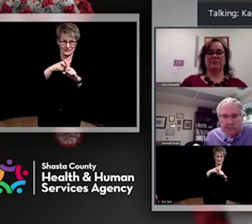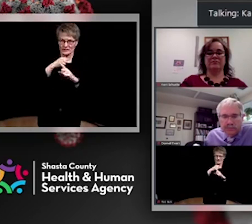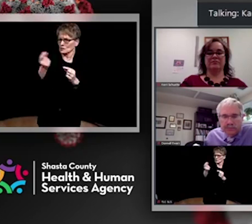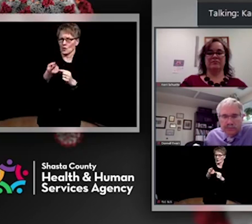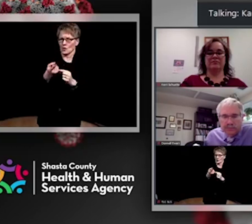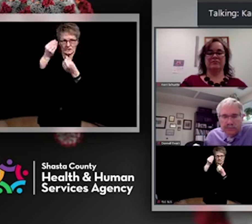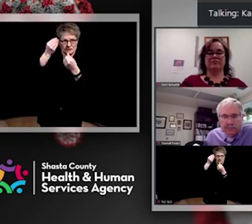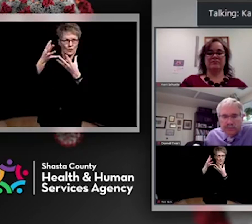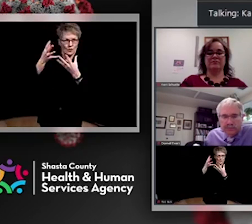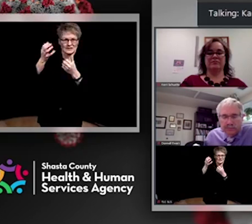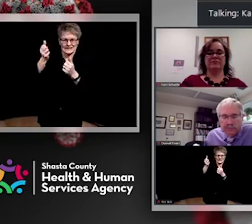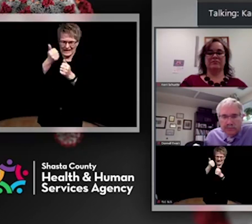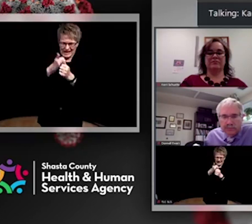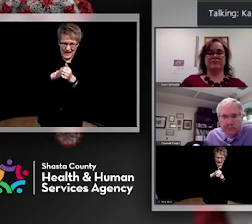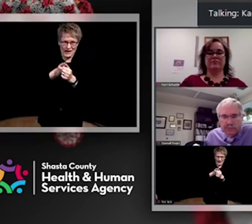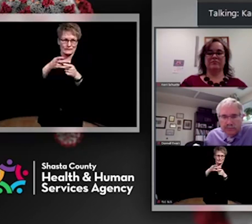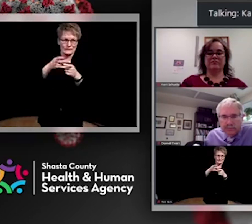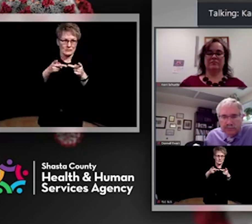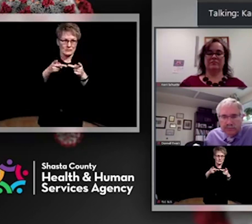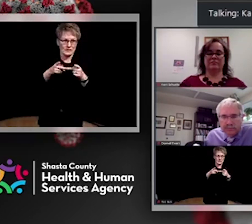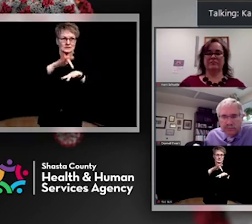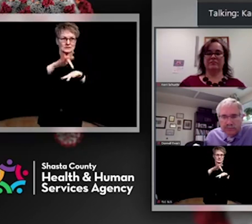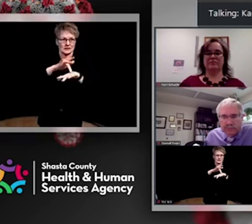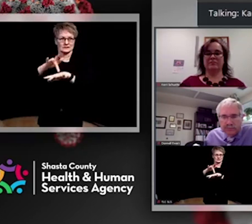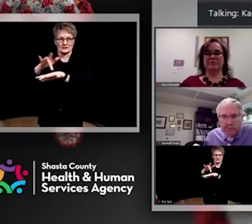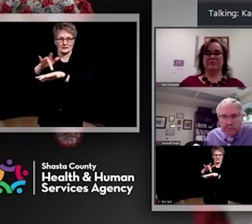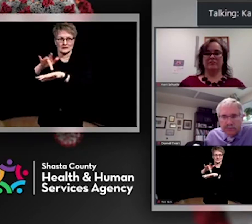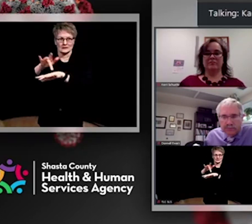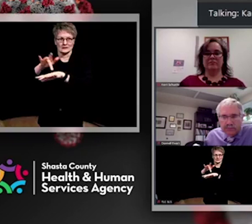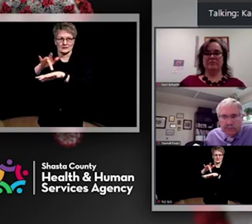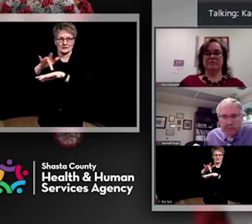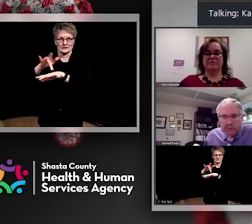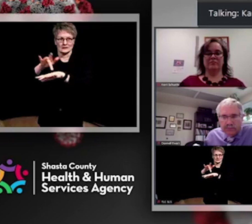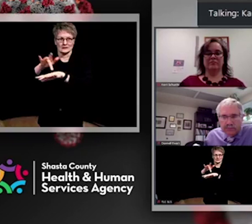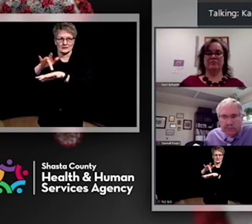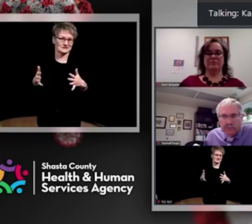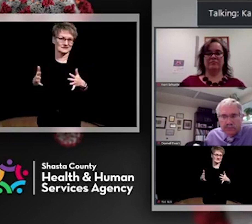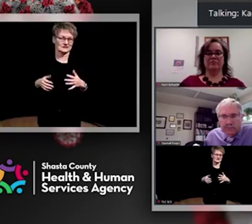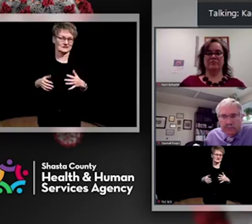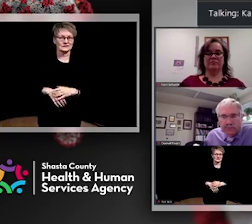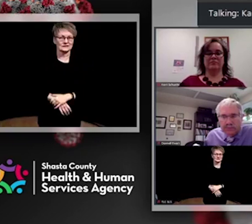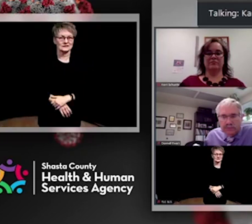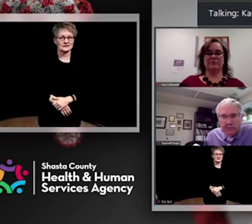The other thing is that I know not everybody has symptoms, so they might not even get tested and